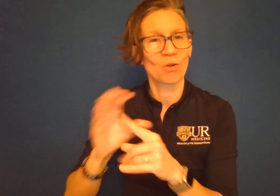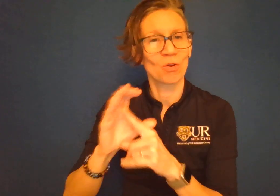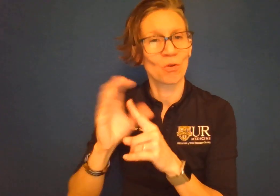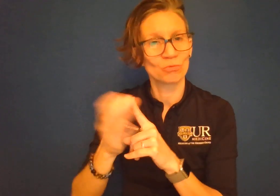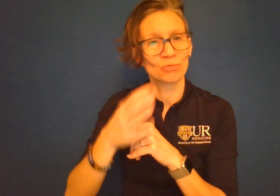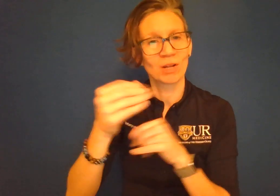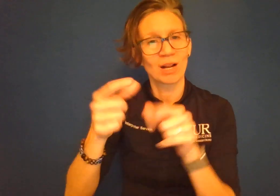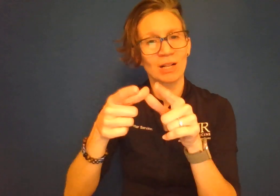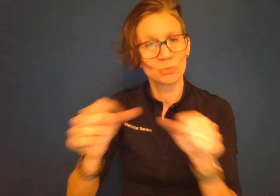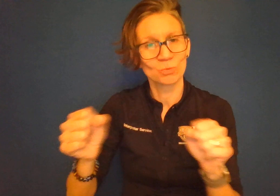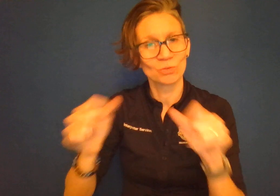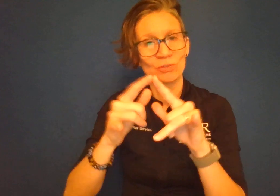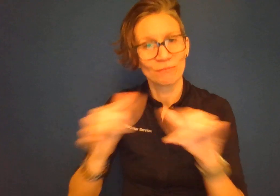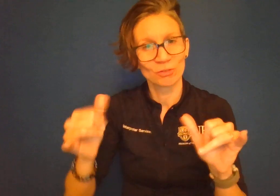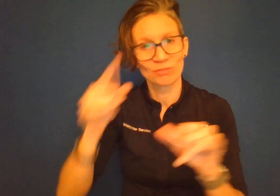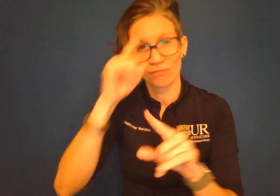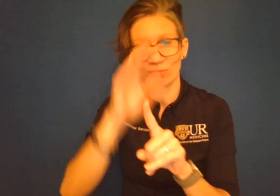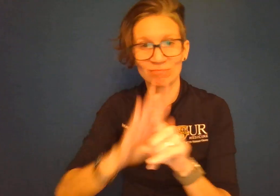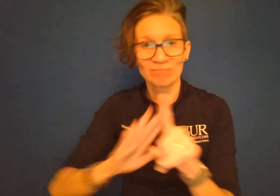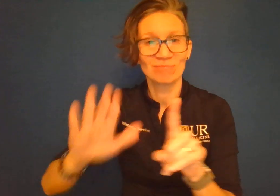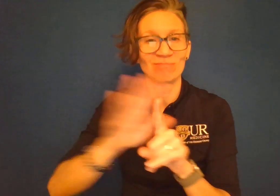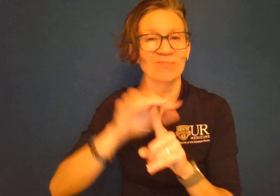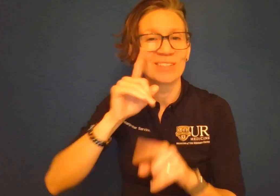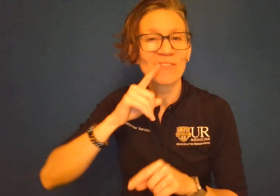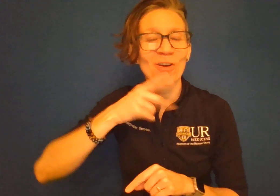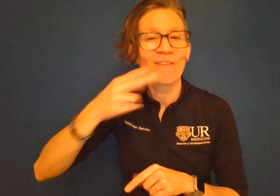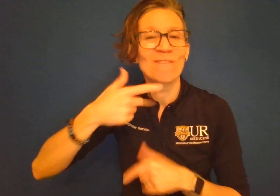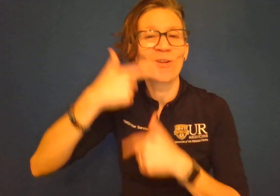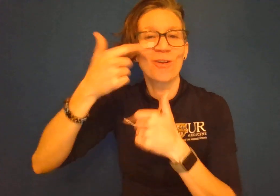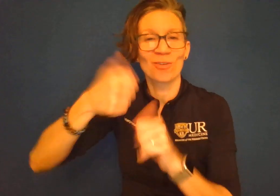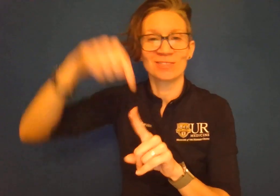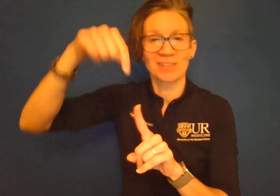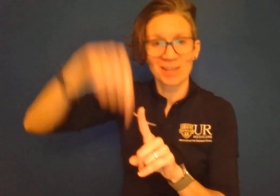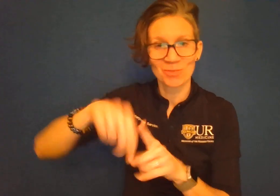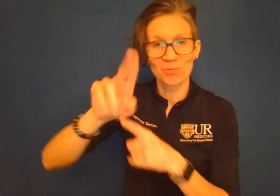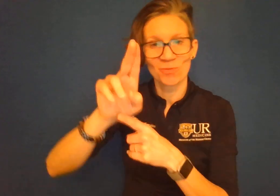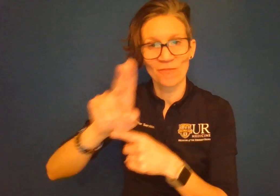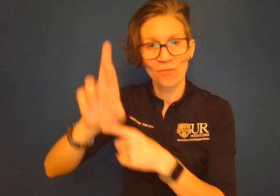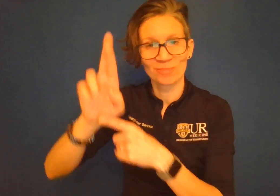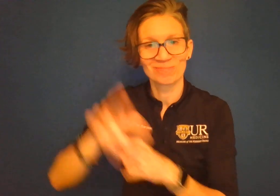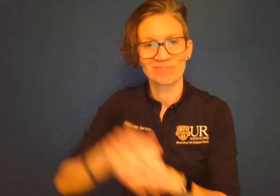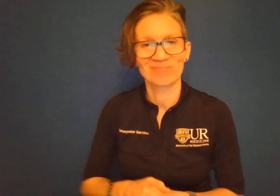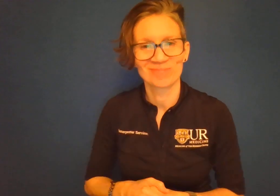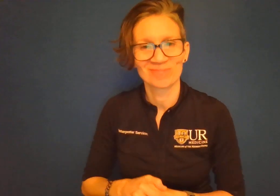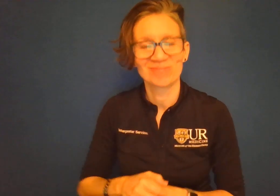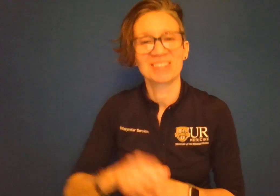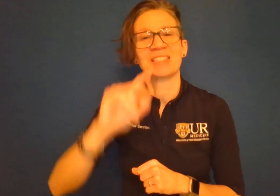regarding cultural and linguistic diversity for deaf, hard of hearing, and hearing loss community here at UR.